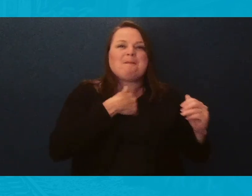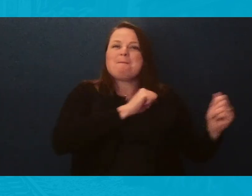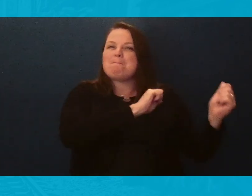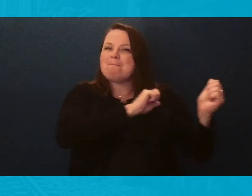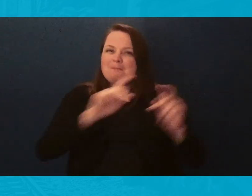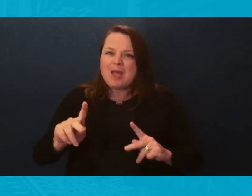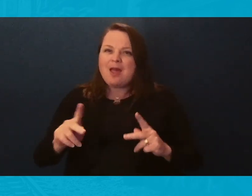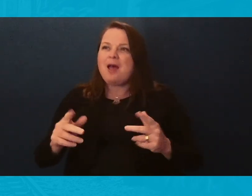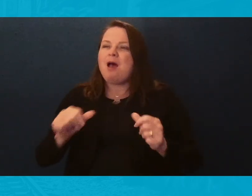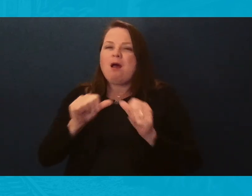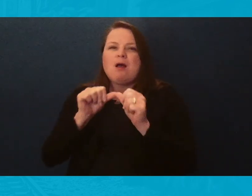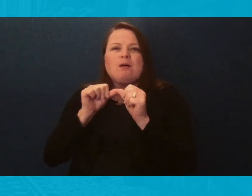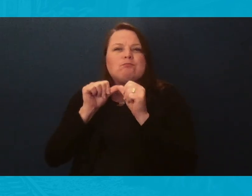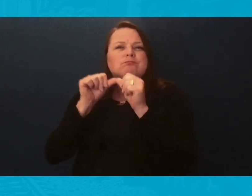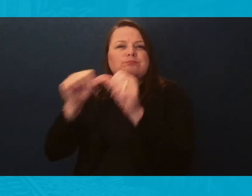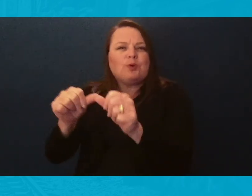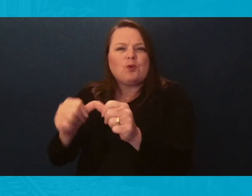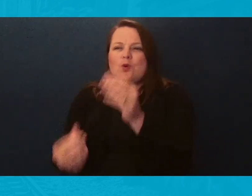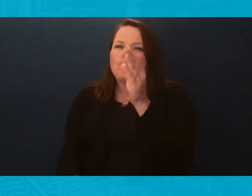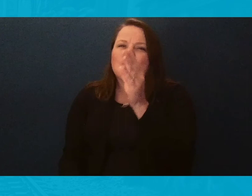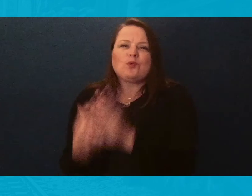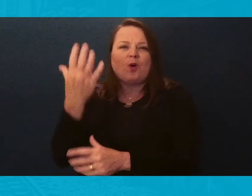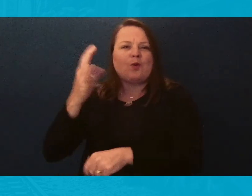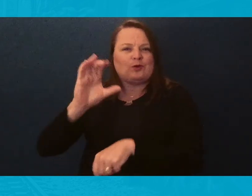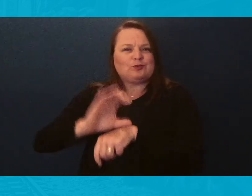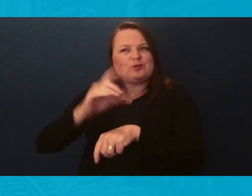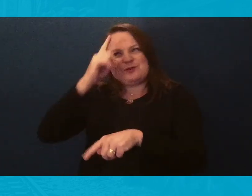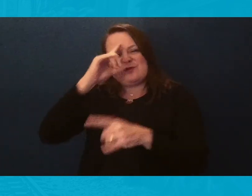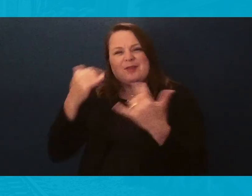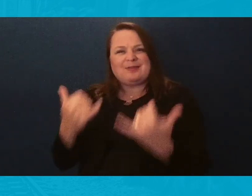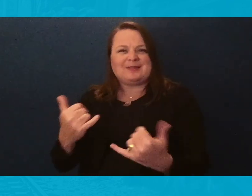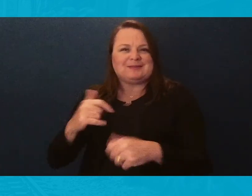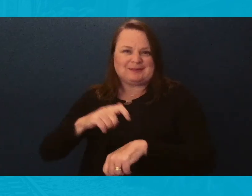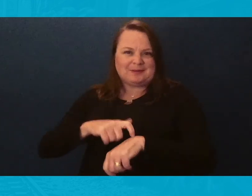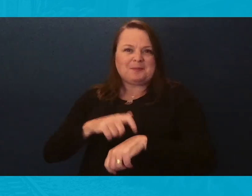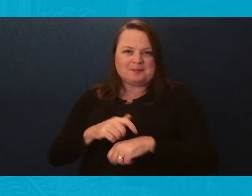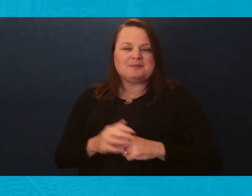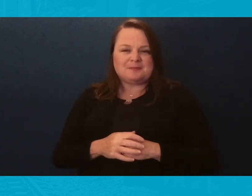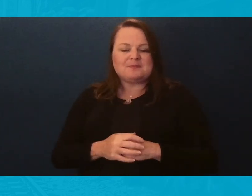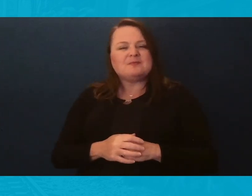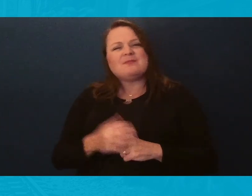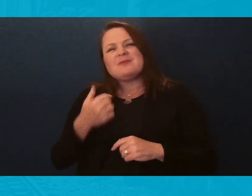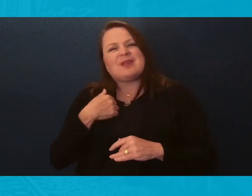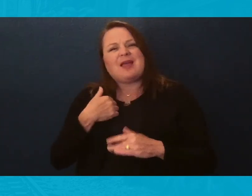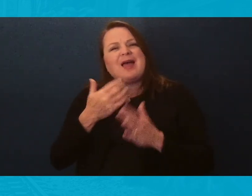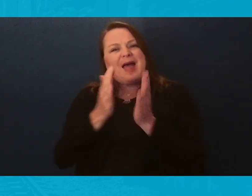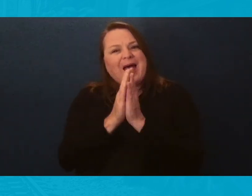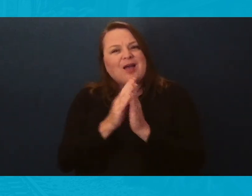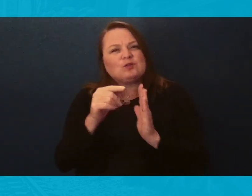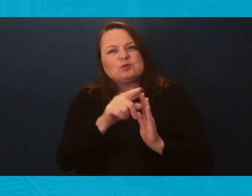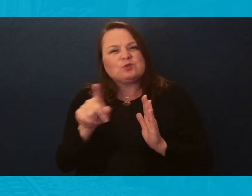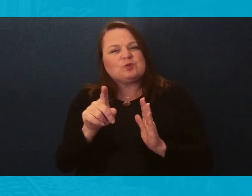and apply these gift and experiences and capabilities to this community, to grow the church for such a time as this?